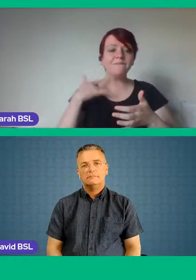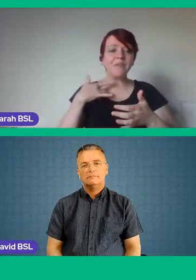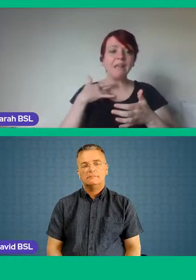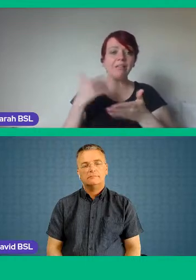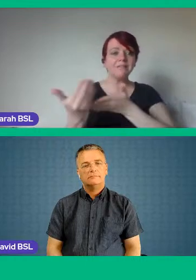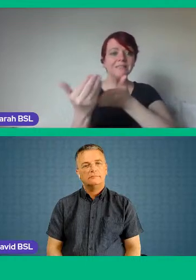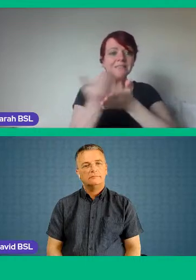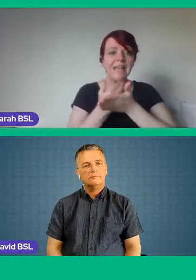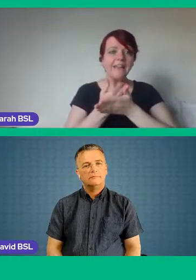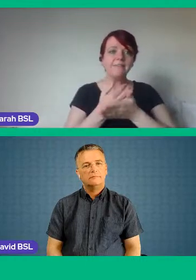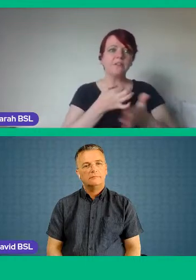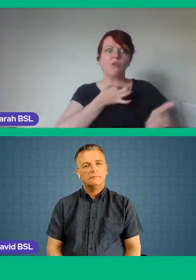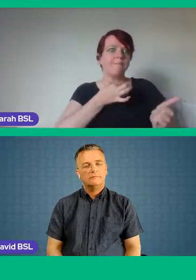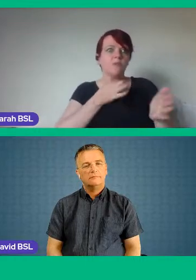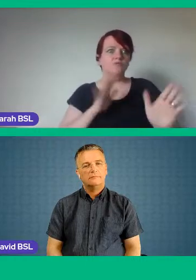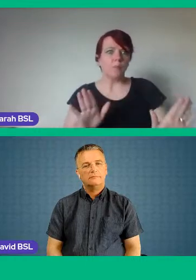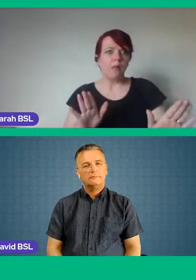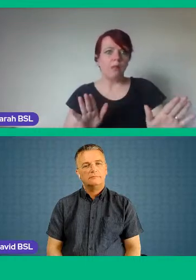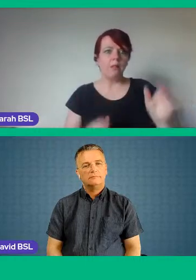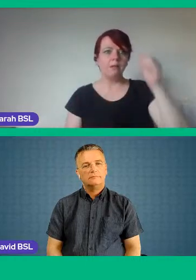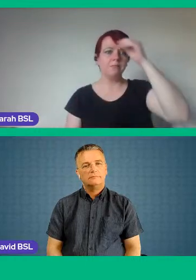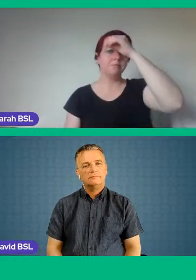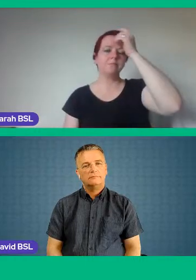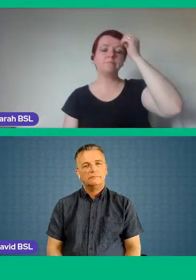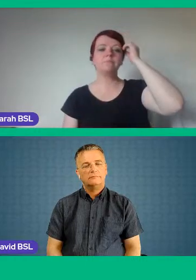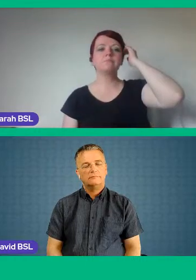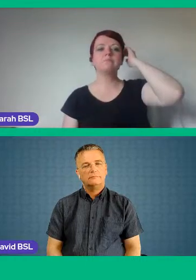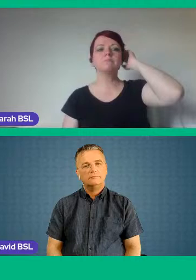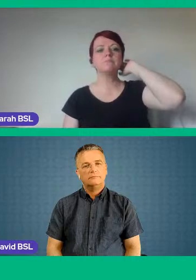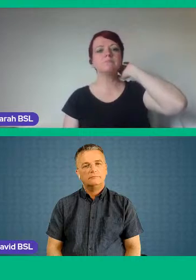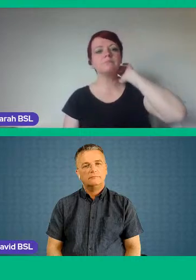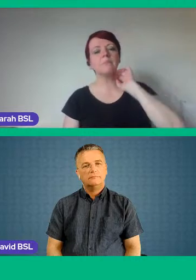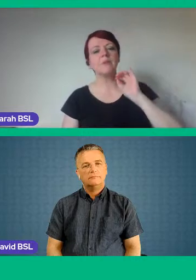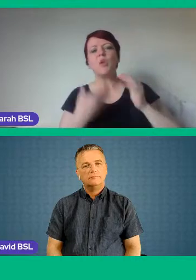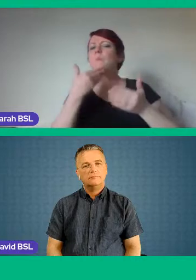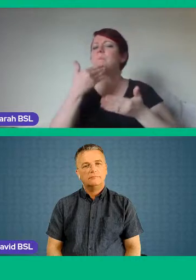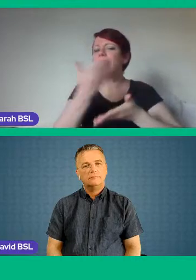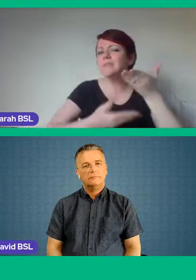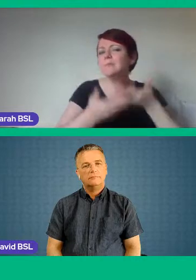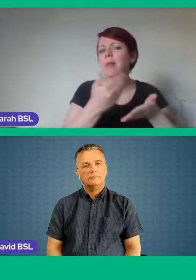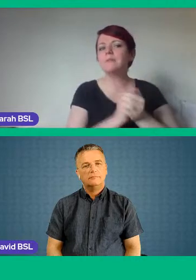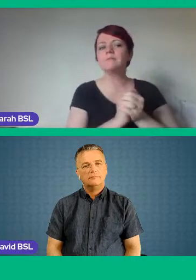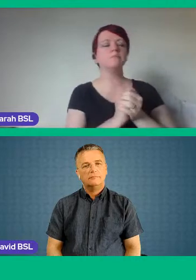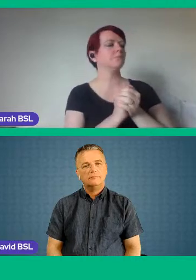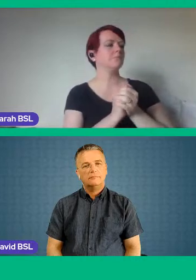Sure. We are still net process, somewhat the